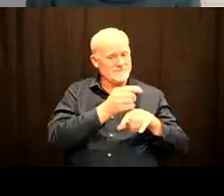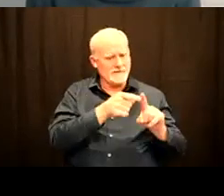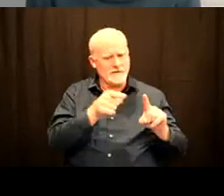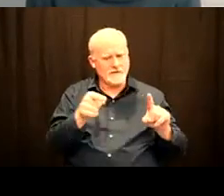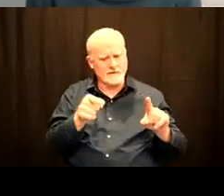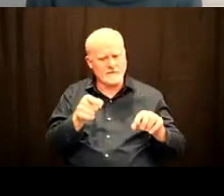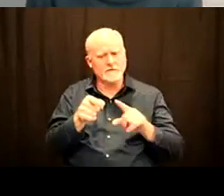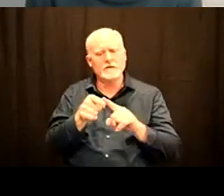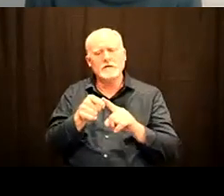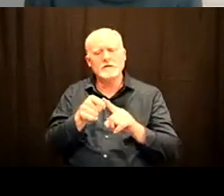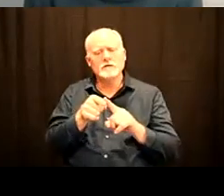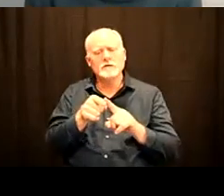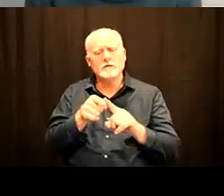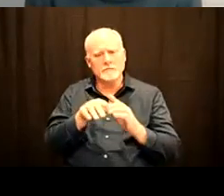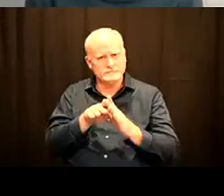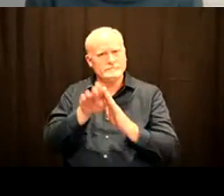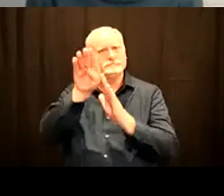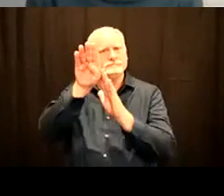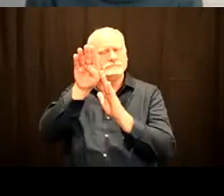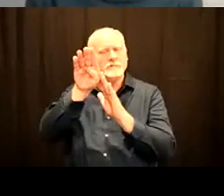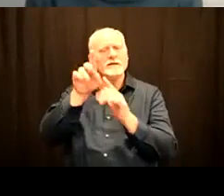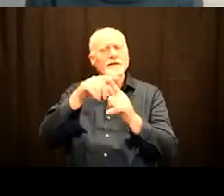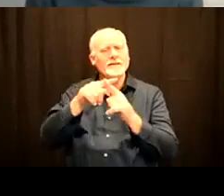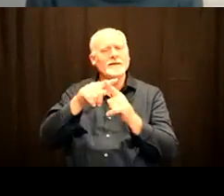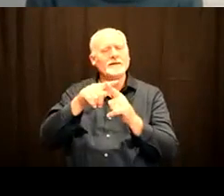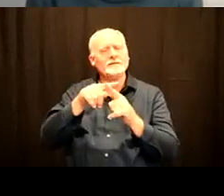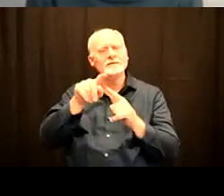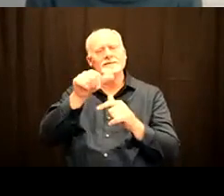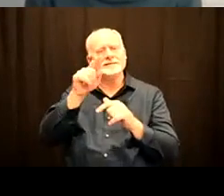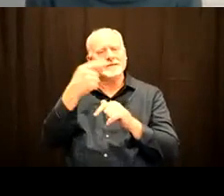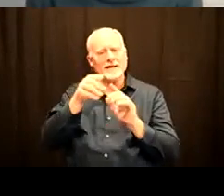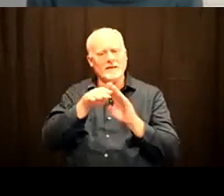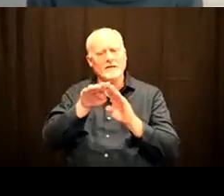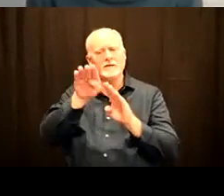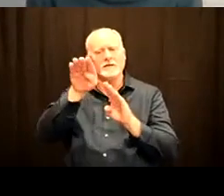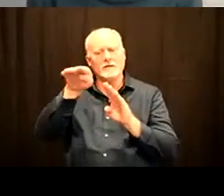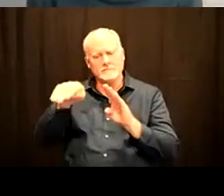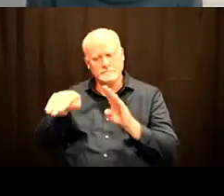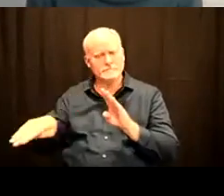declining again so the the gray dotted line are the estimates for what we think is going to happen